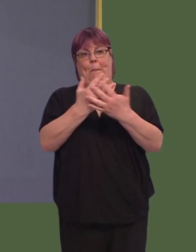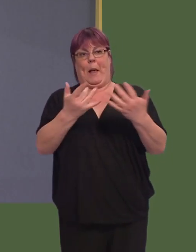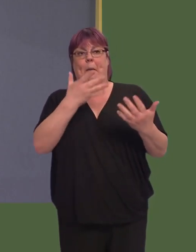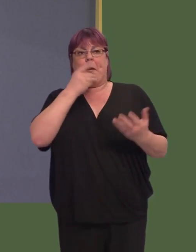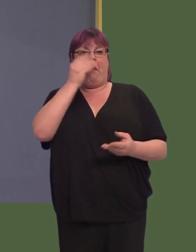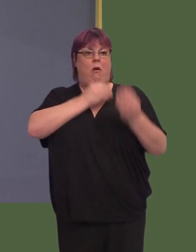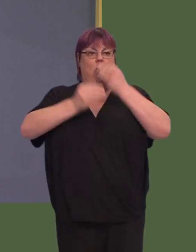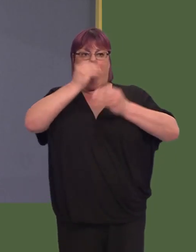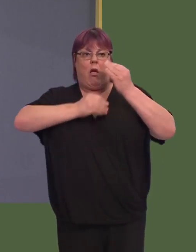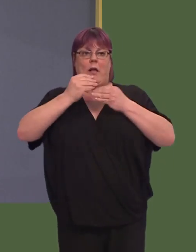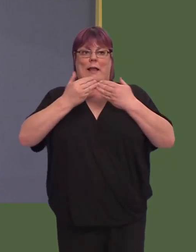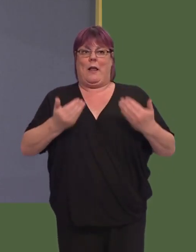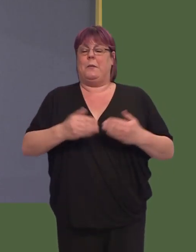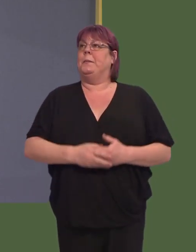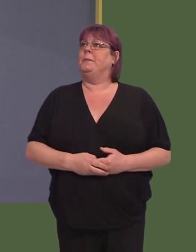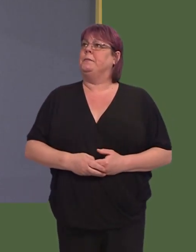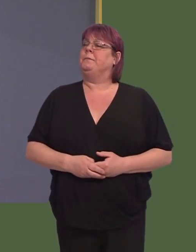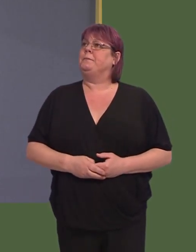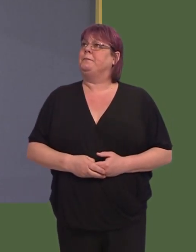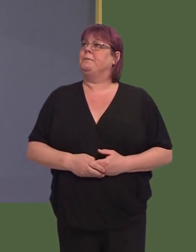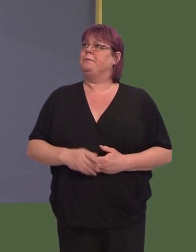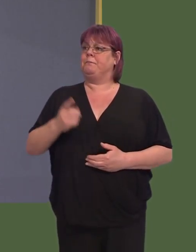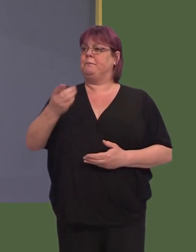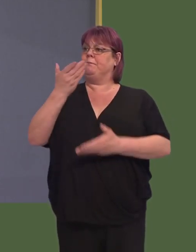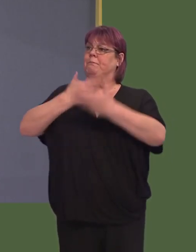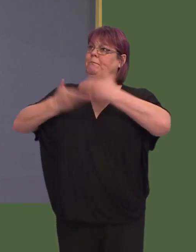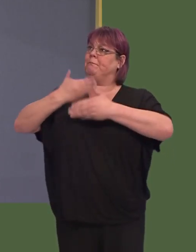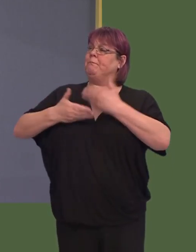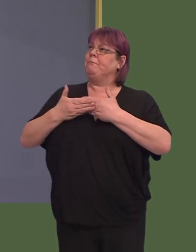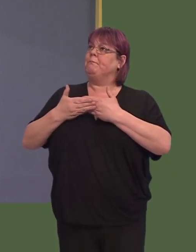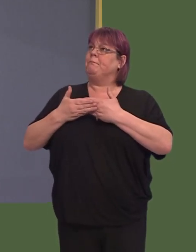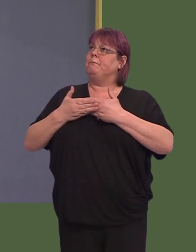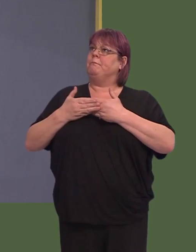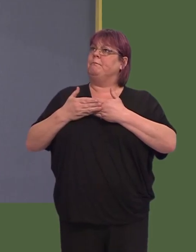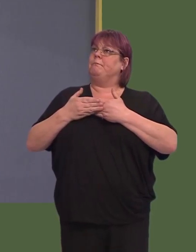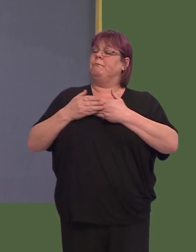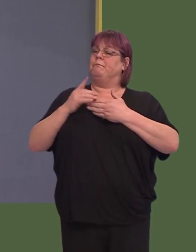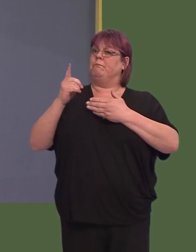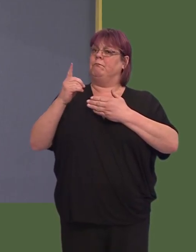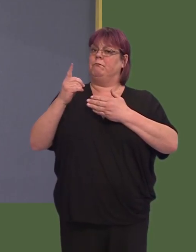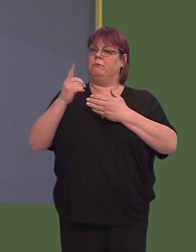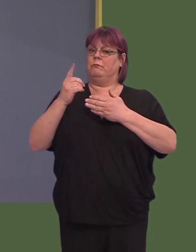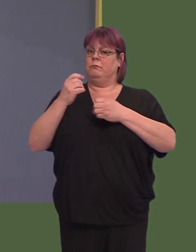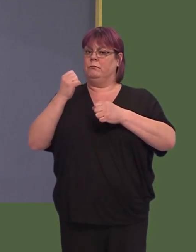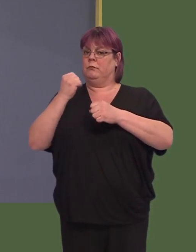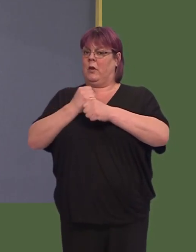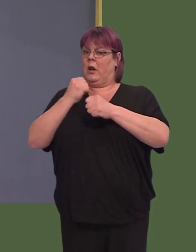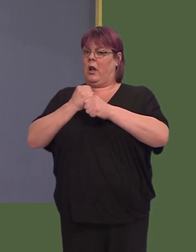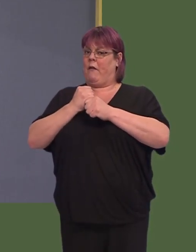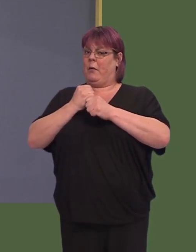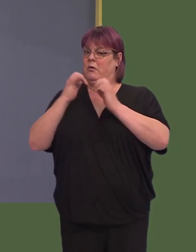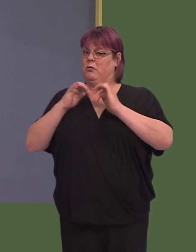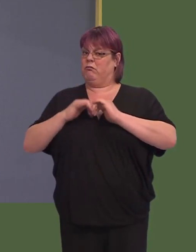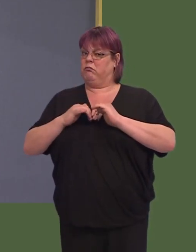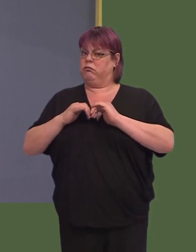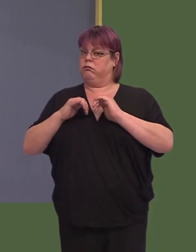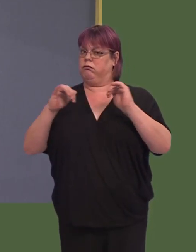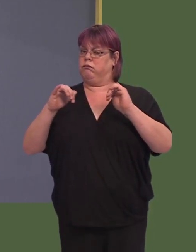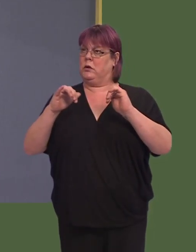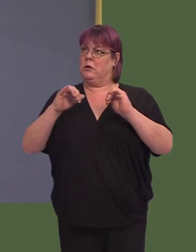So, could you tell us what appetite the Government now has to take action to ban junk food, and